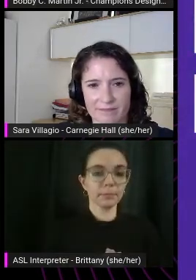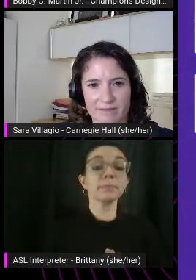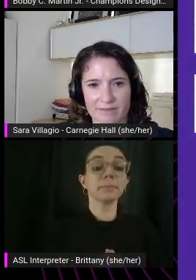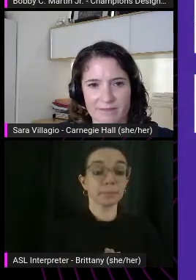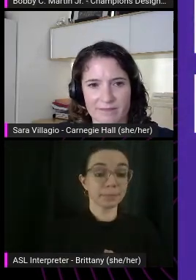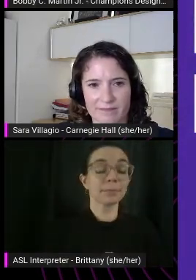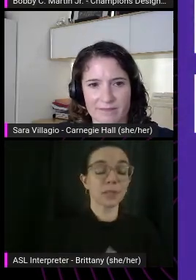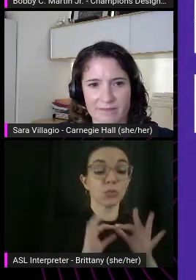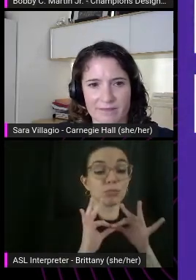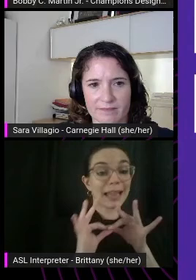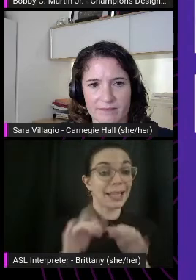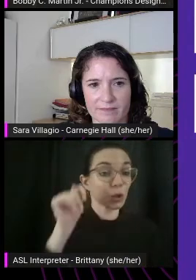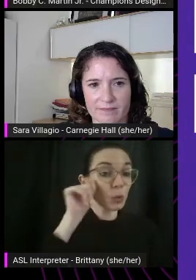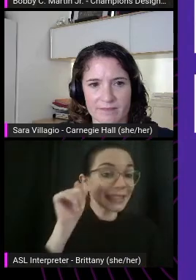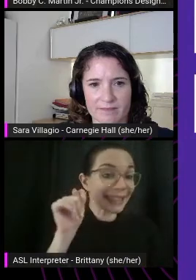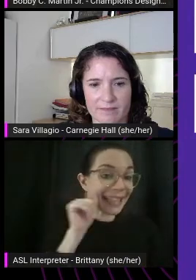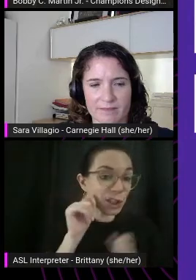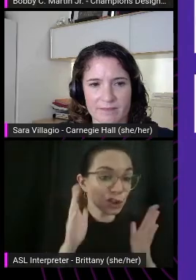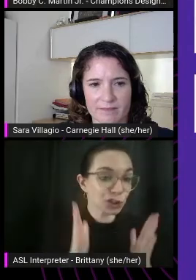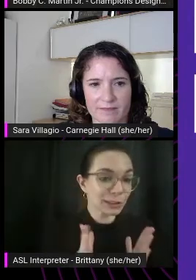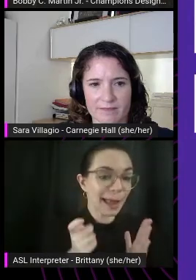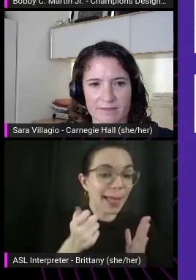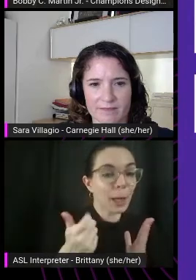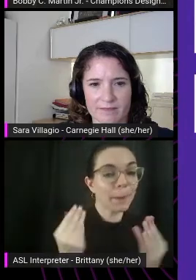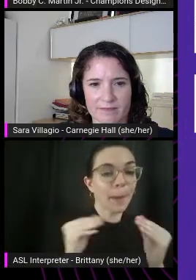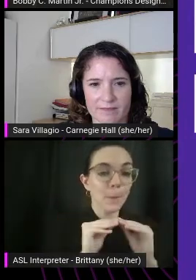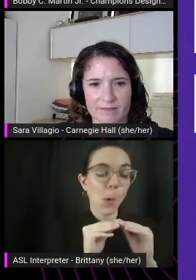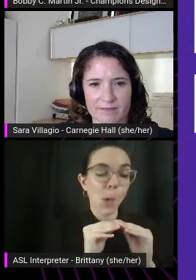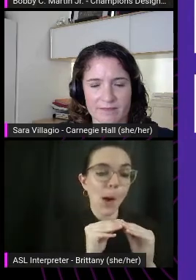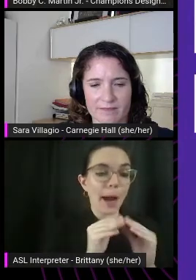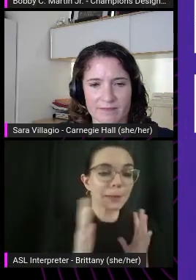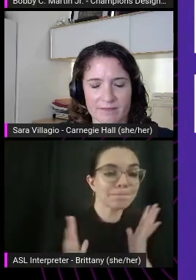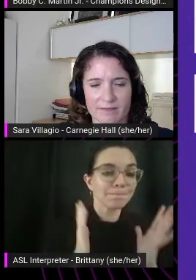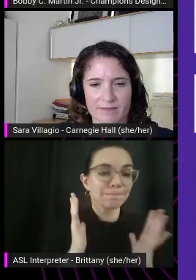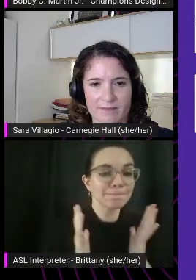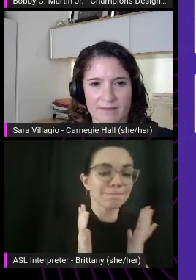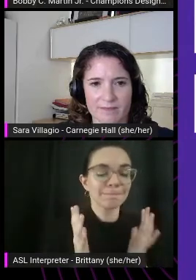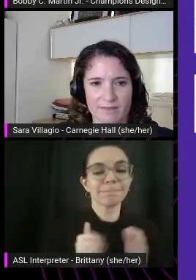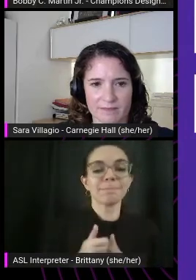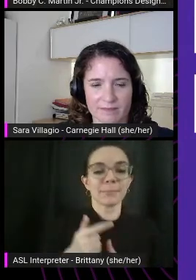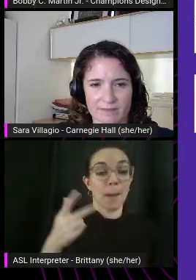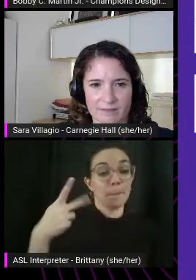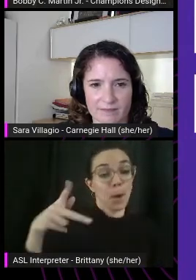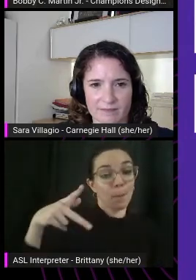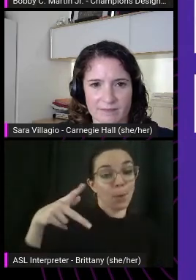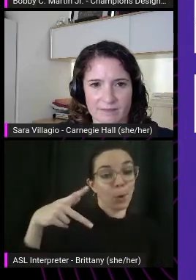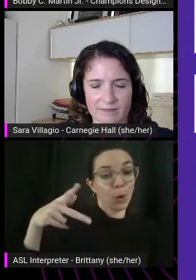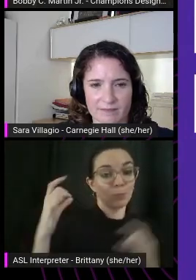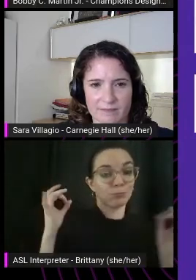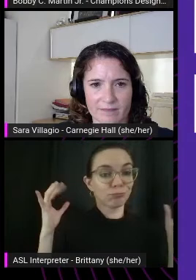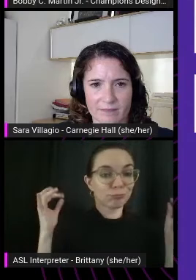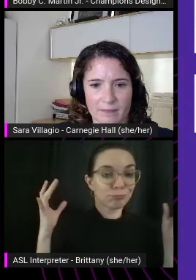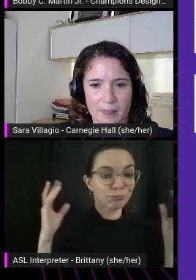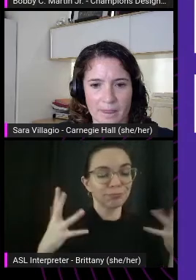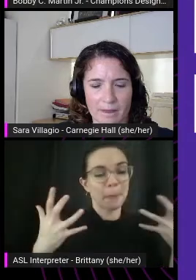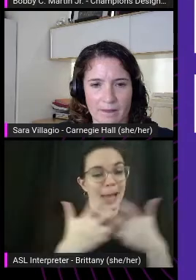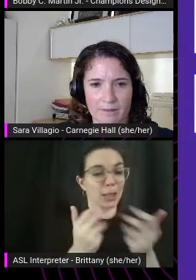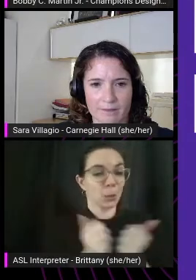it takes a little bit more edgier purple color. And again, it allows for a bit more flexibility within their education